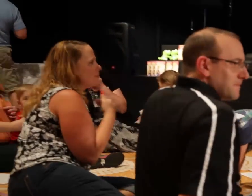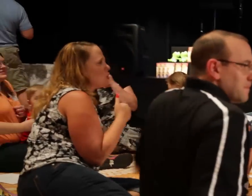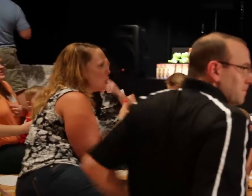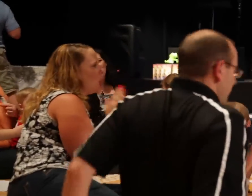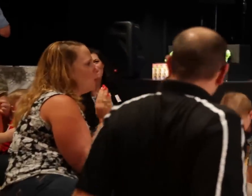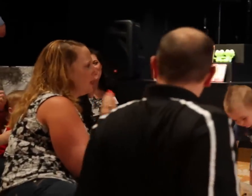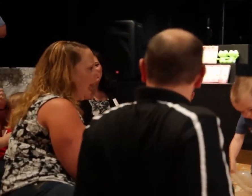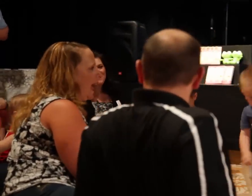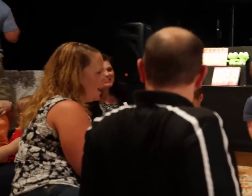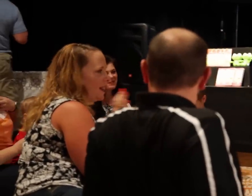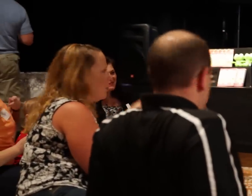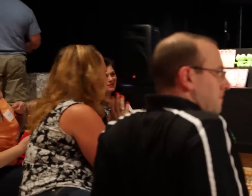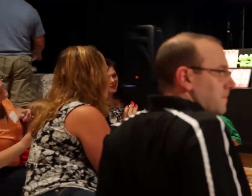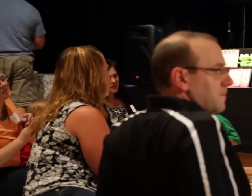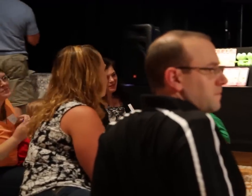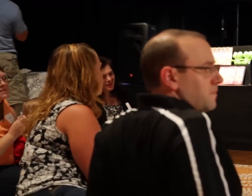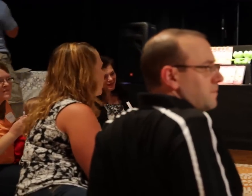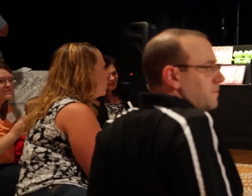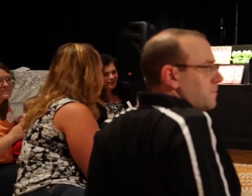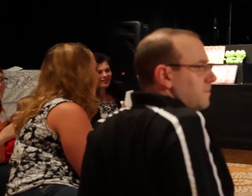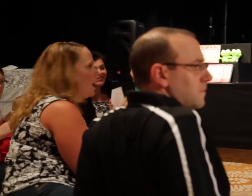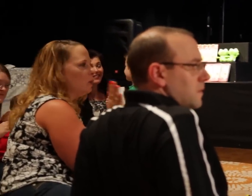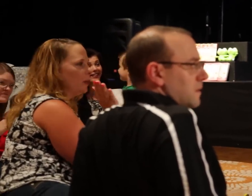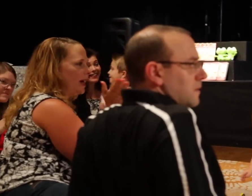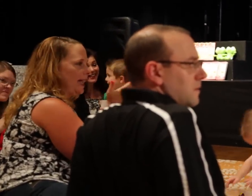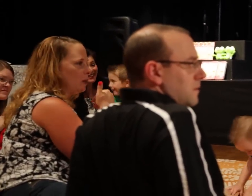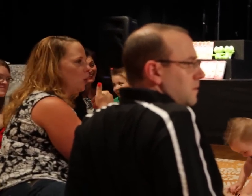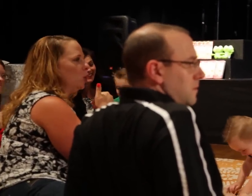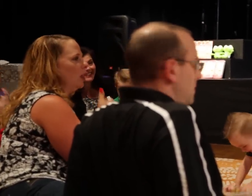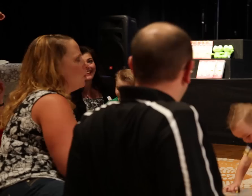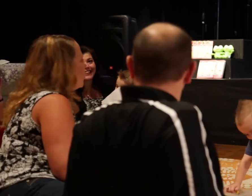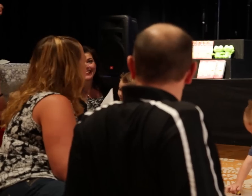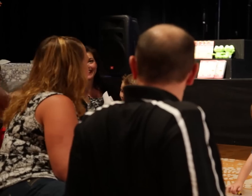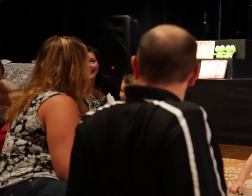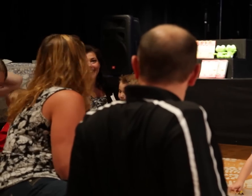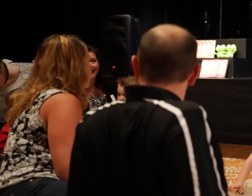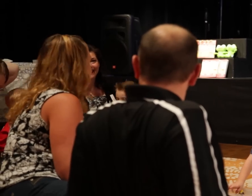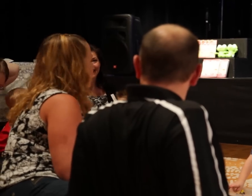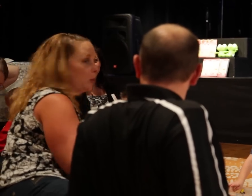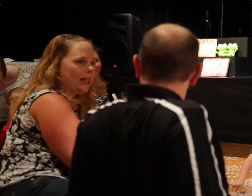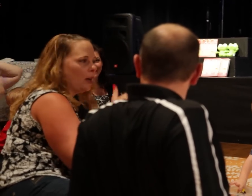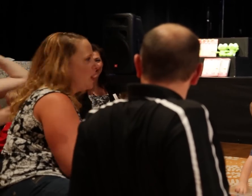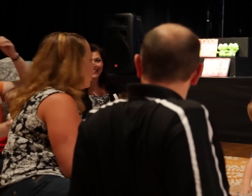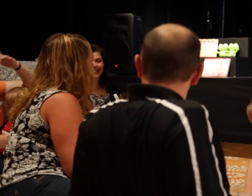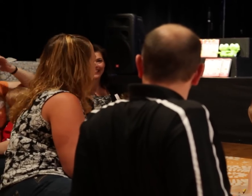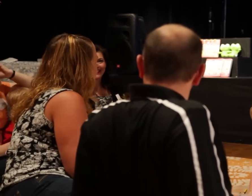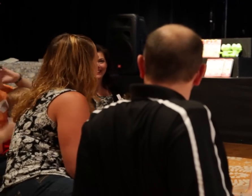I was so glad that we stuck to it because now, we were at the pool over the weekend and I was just we were in there with her,